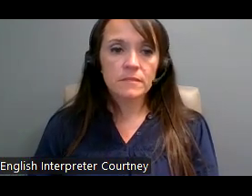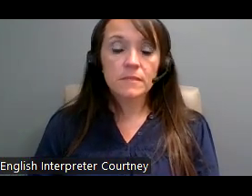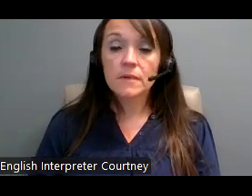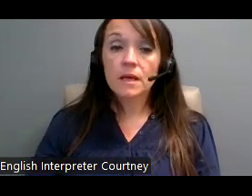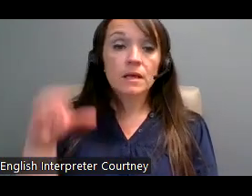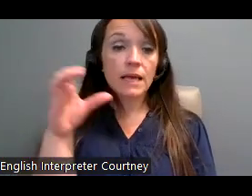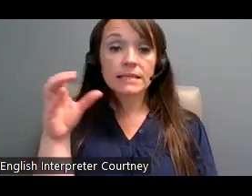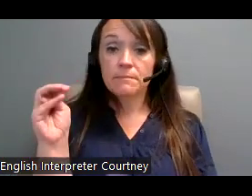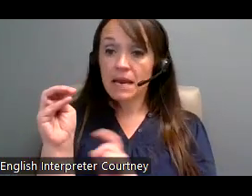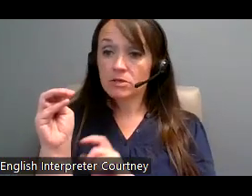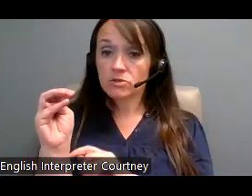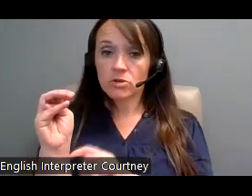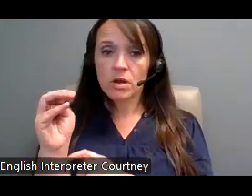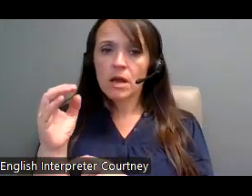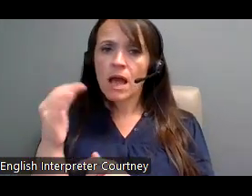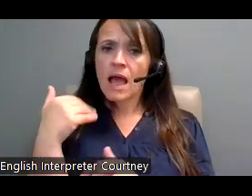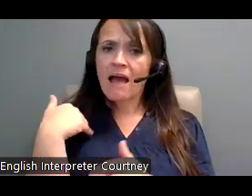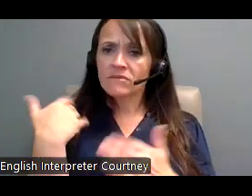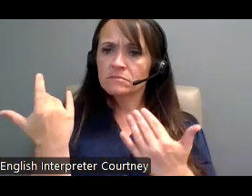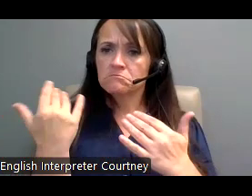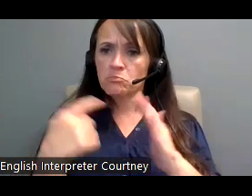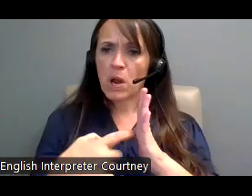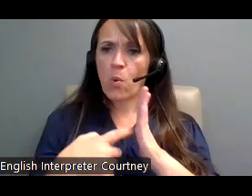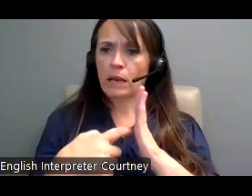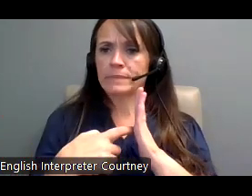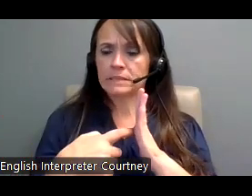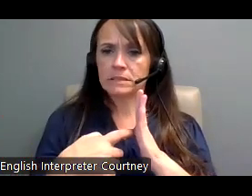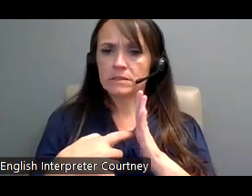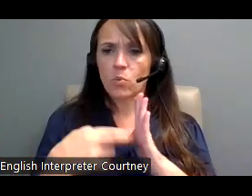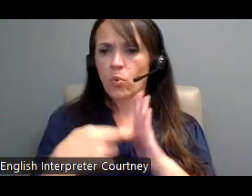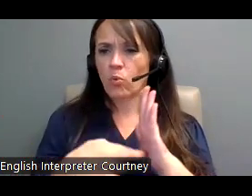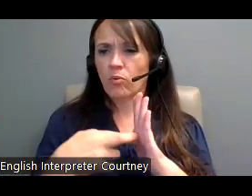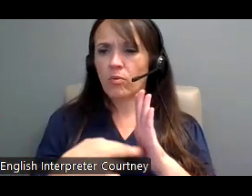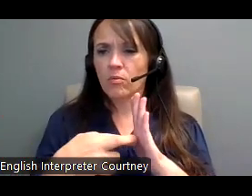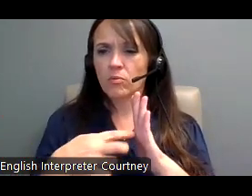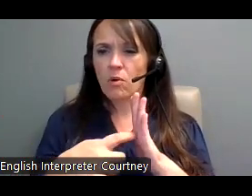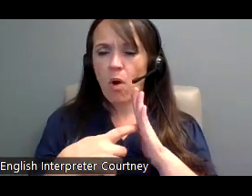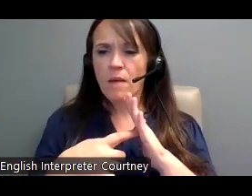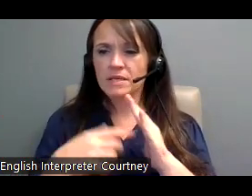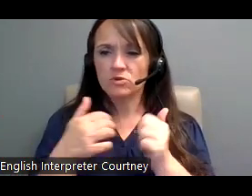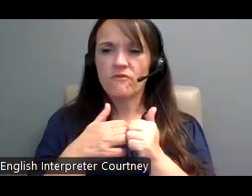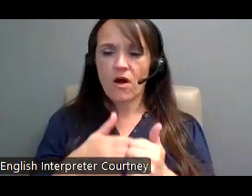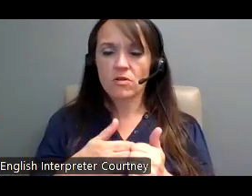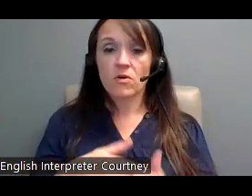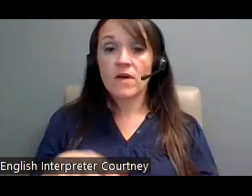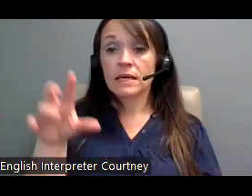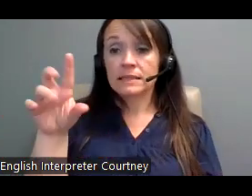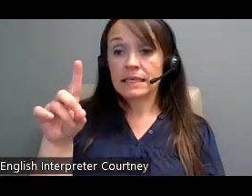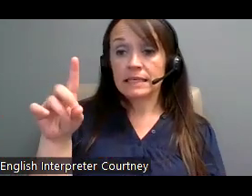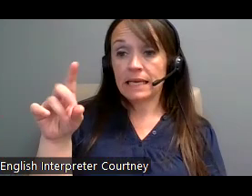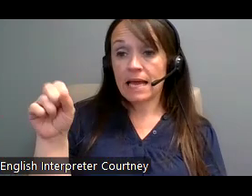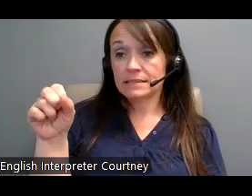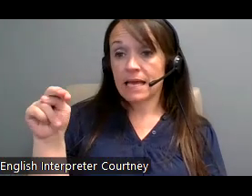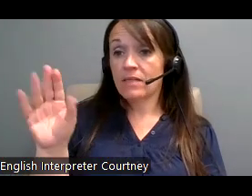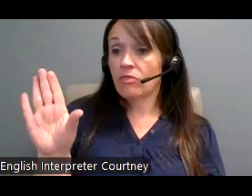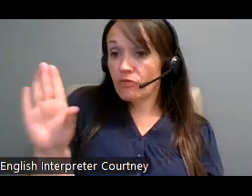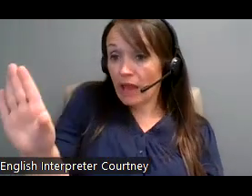have minimum requirements based on each waiver. With the DDSN operated waivers, we are required to